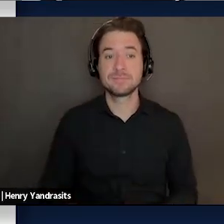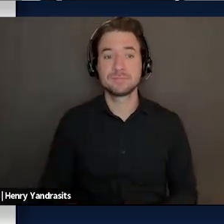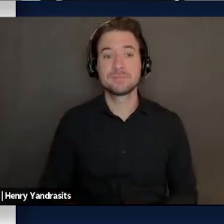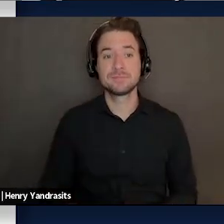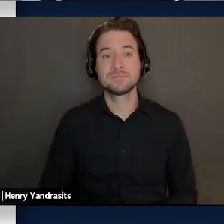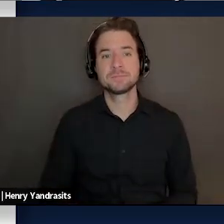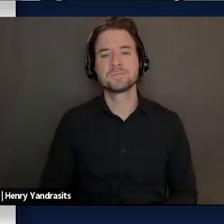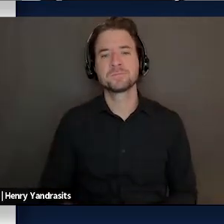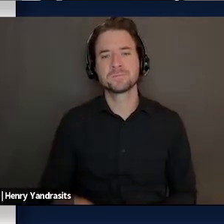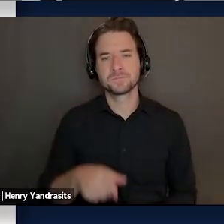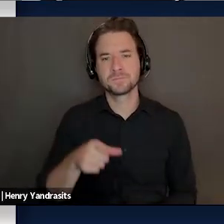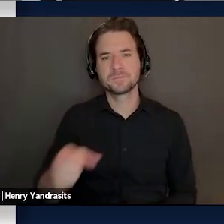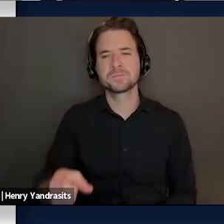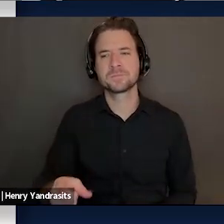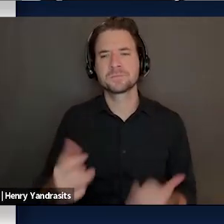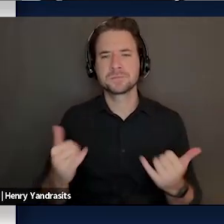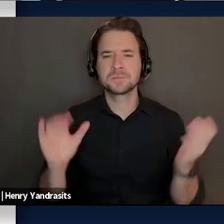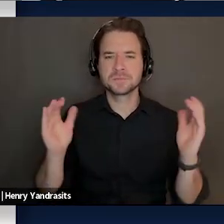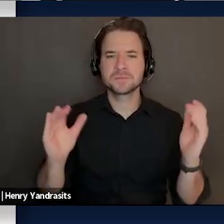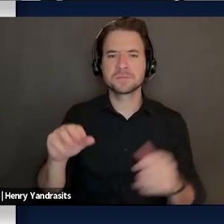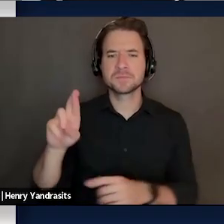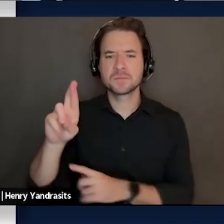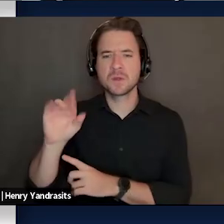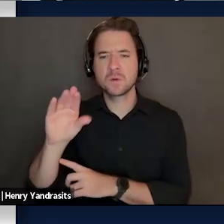When we look at differences by racial ethnic groups.